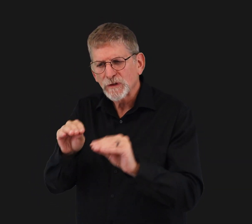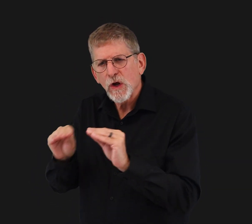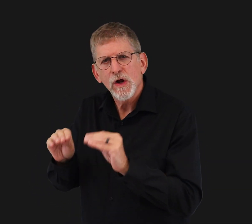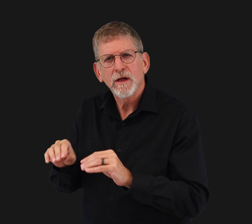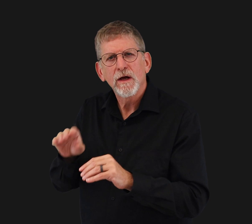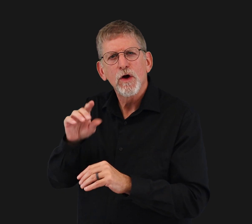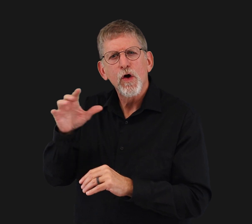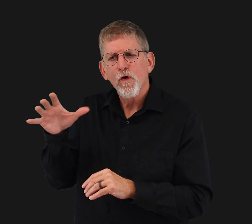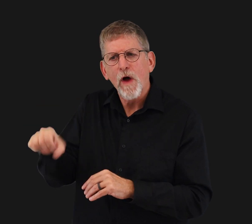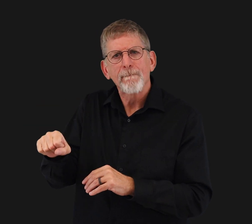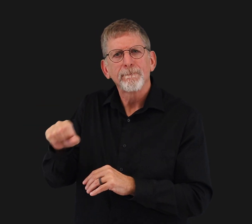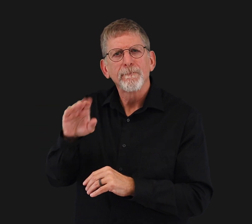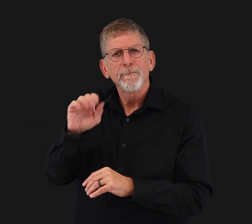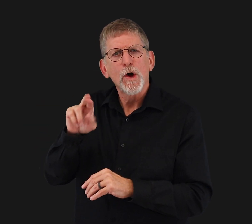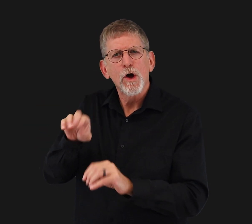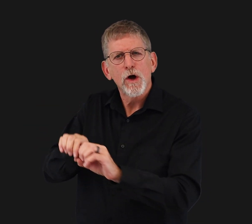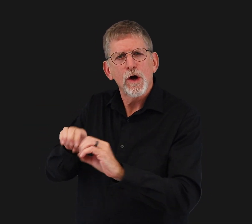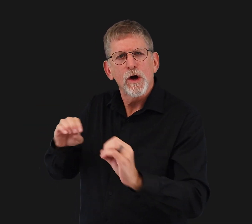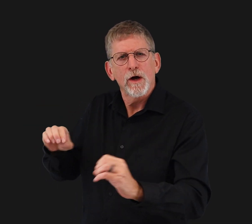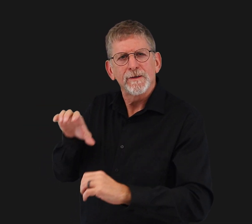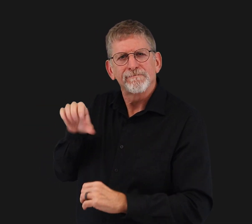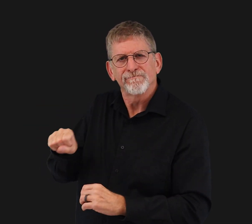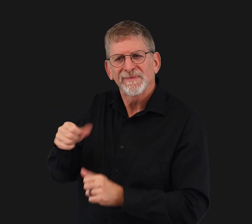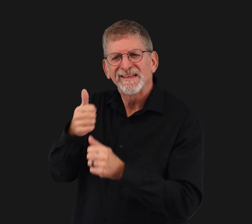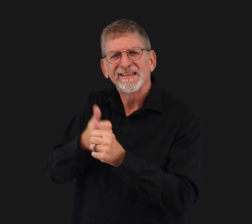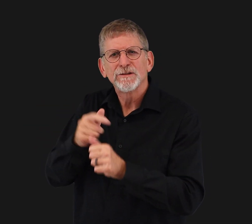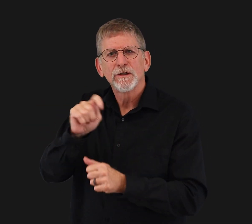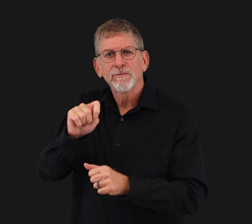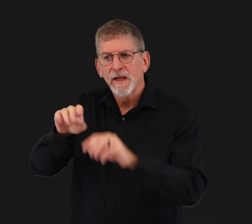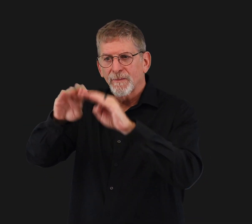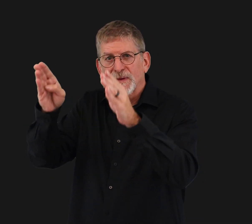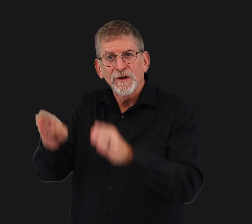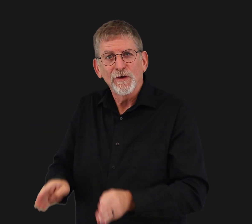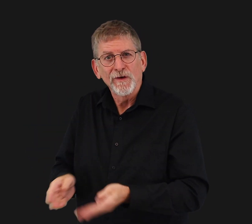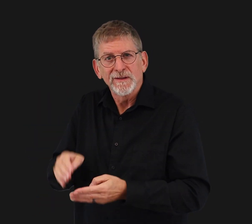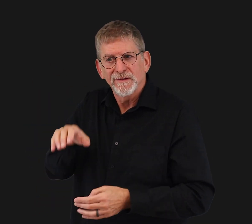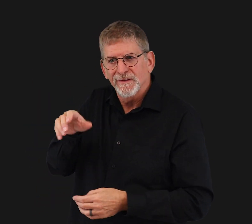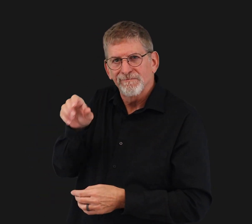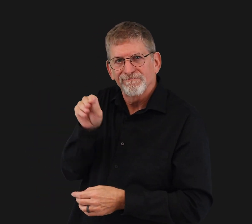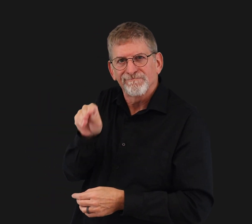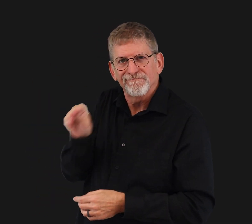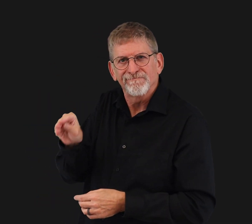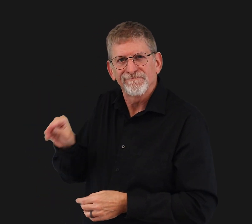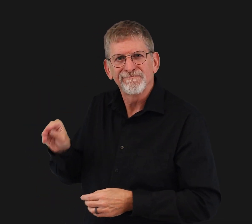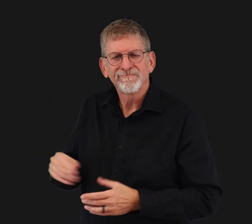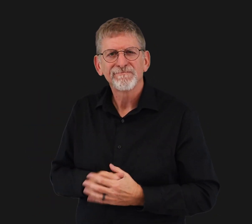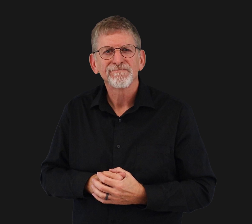◦ We installed grab bars at each of the urinals